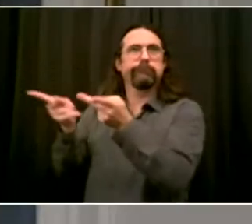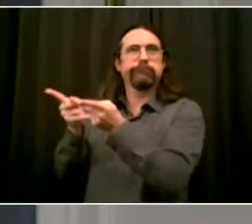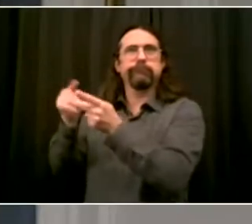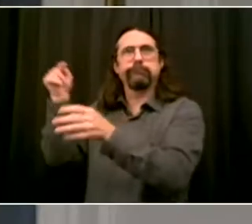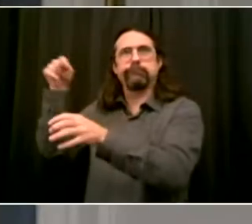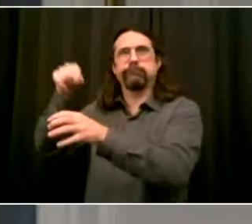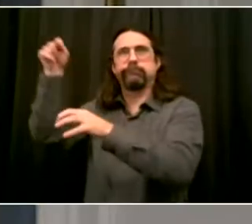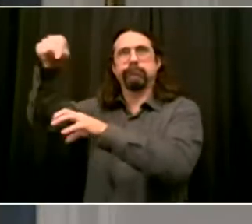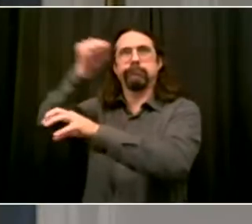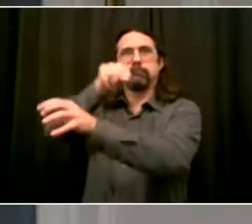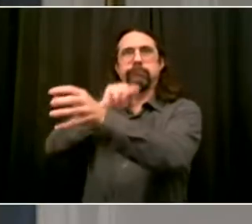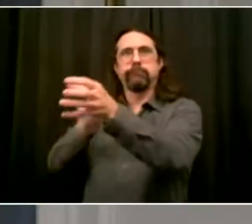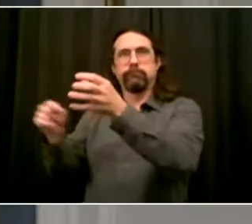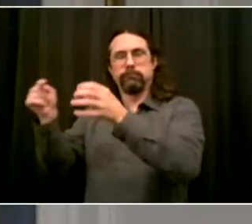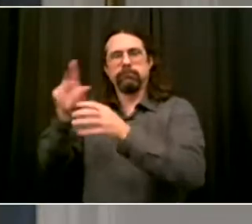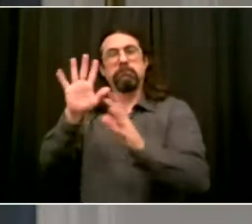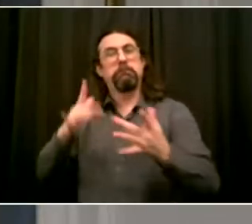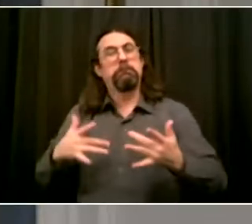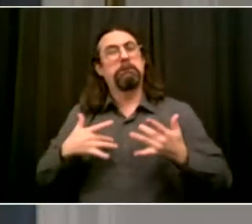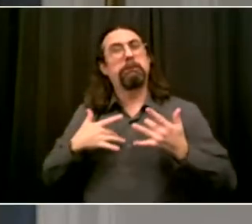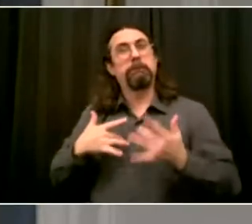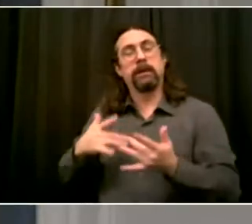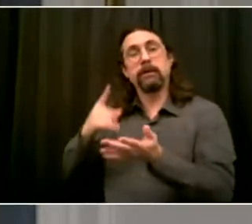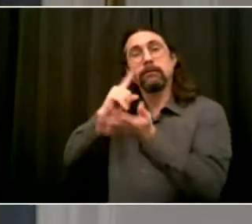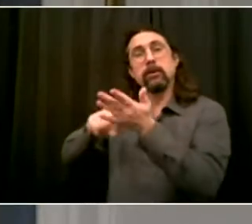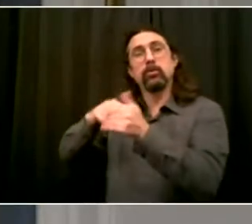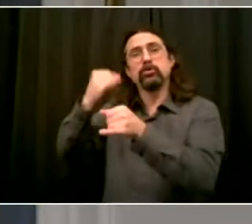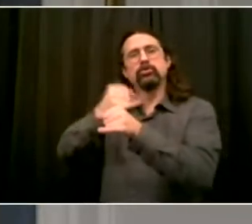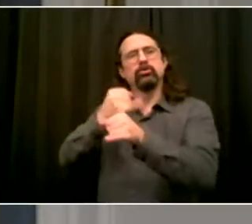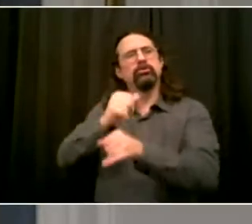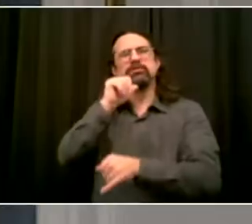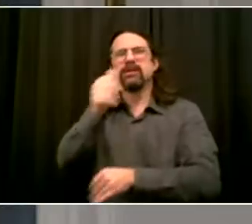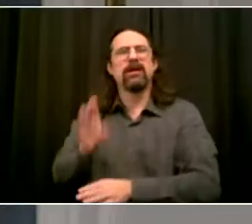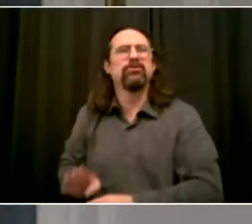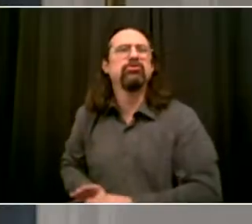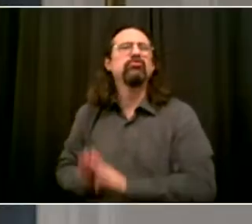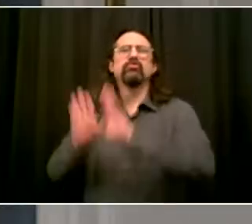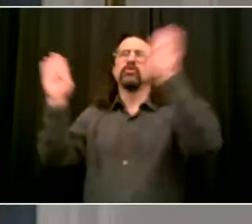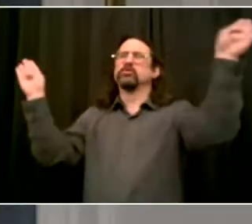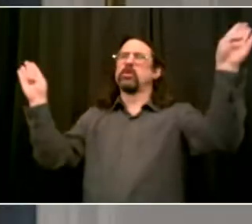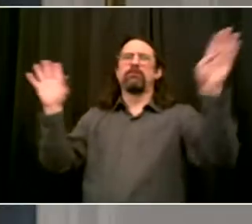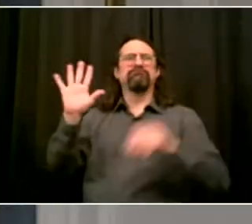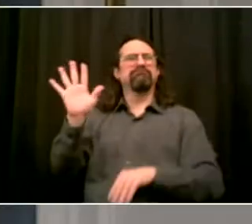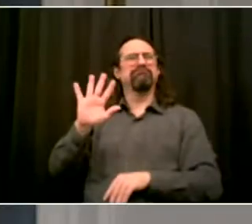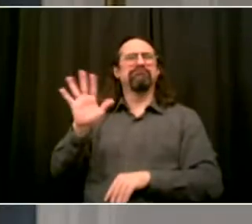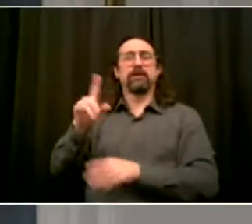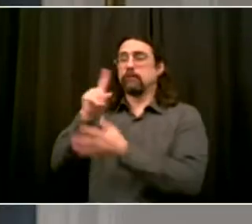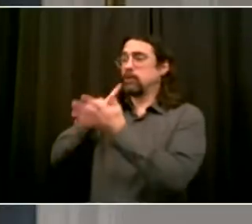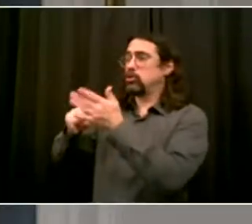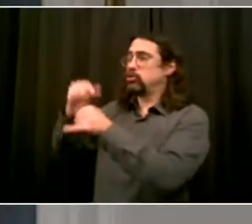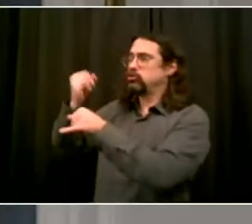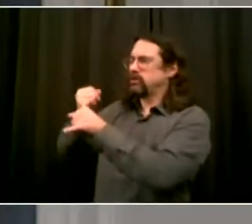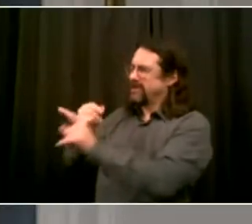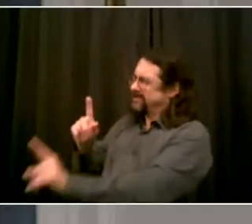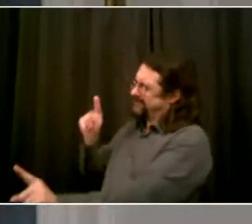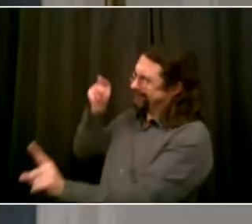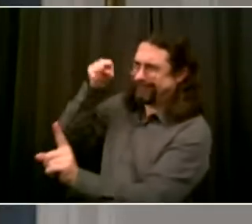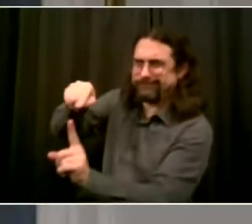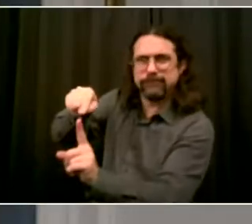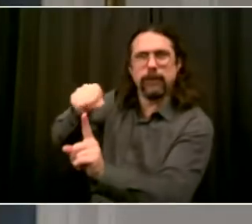FOCUS, ZAMIR MENTIONED, THERE CERTAINLY GOING TO E BMOMOE R INVESTMENT FROM GOVERNMENT AND UNDERSTANDING